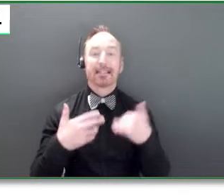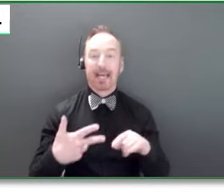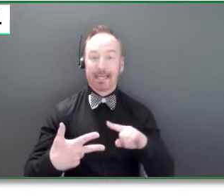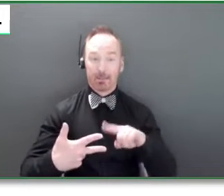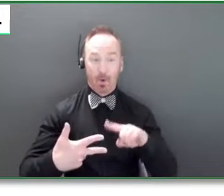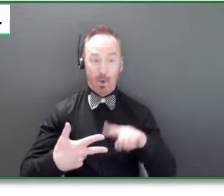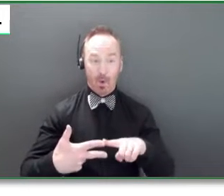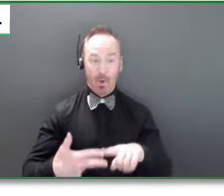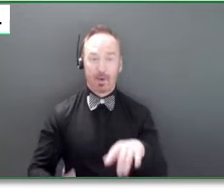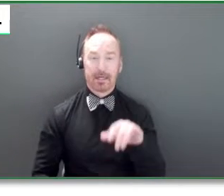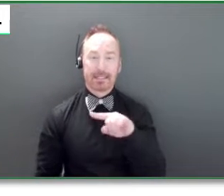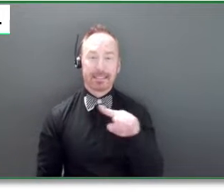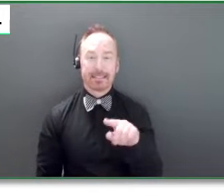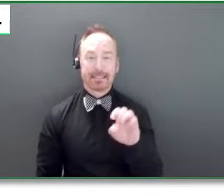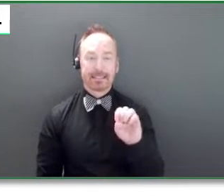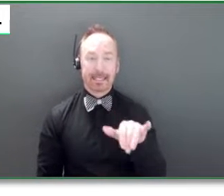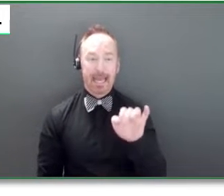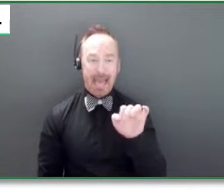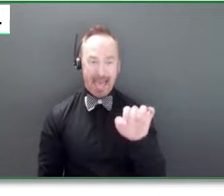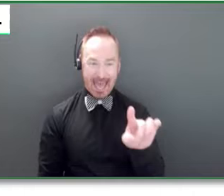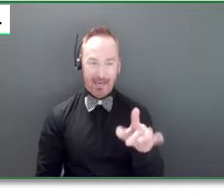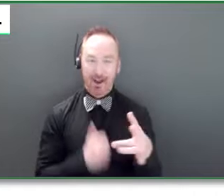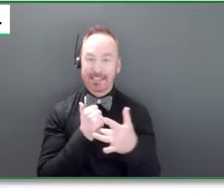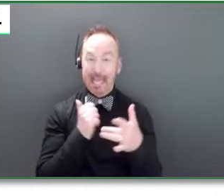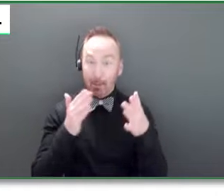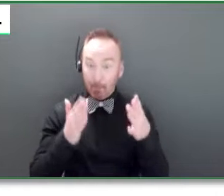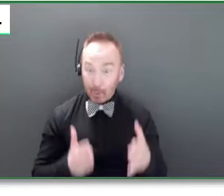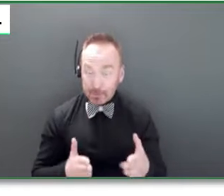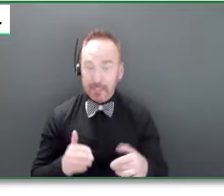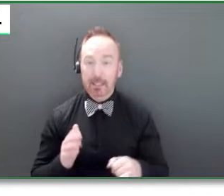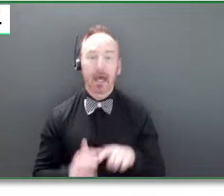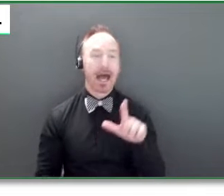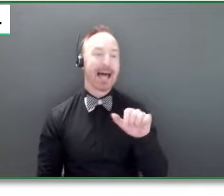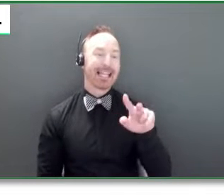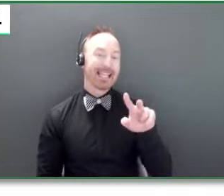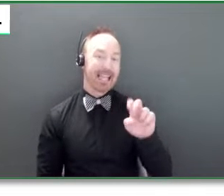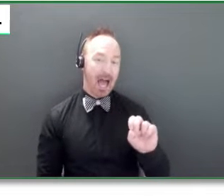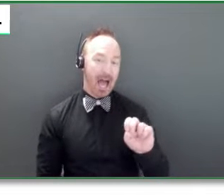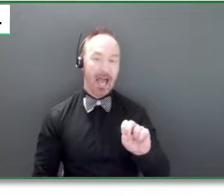tech person, arranged all the live YouTube streams on our website.